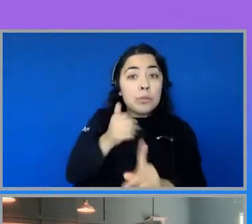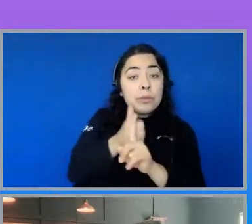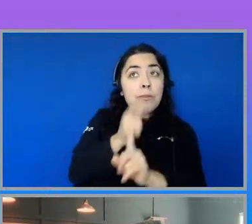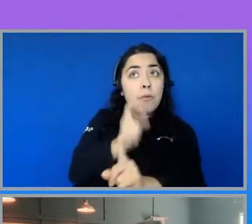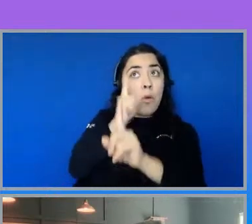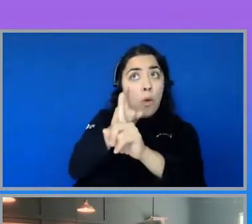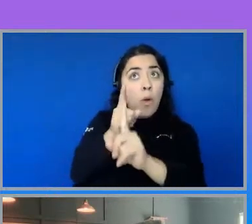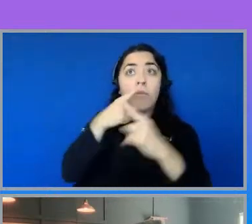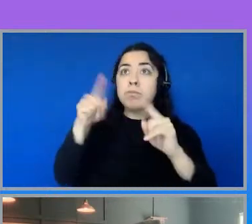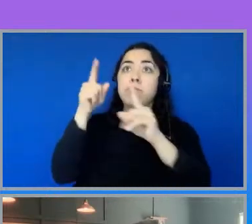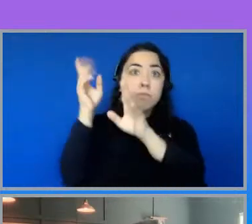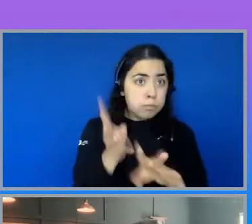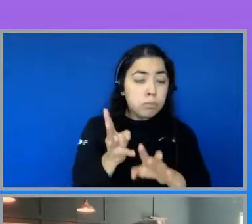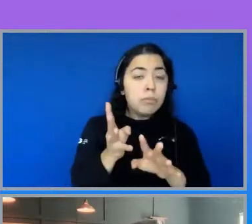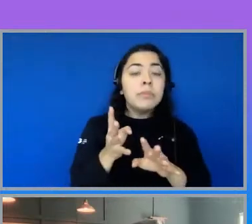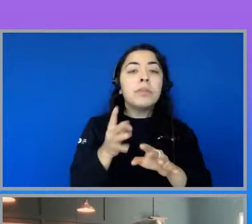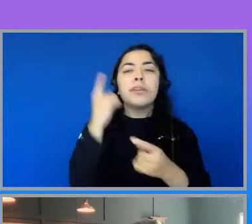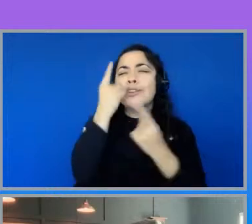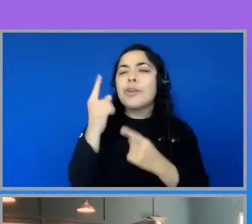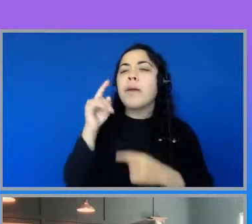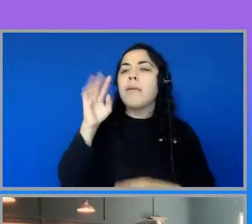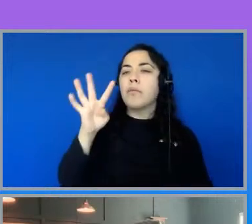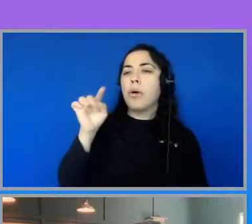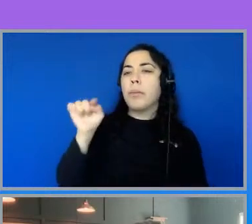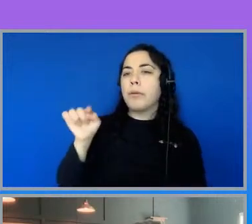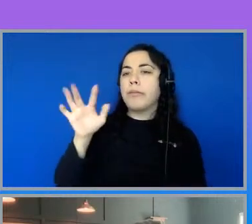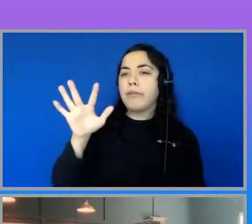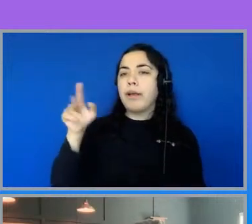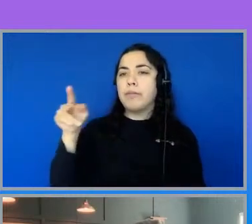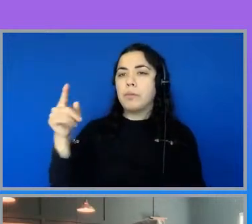to accomplish their goal, think of it as 4.5 to 1 is the